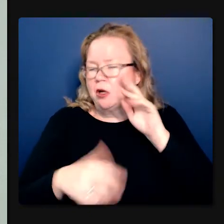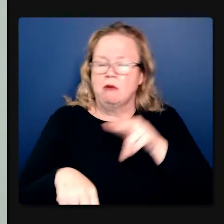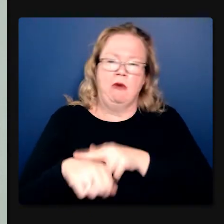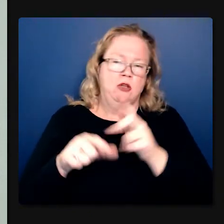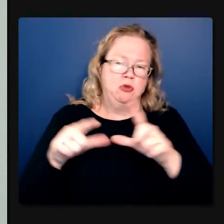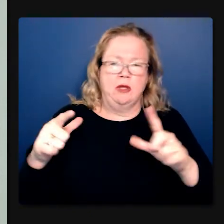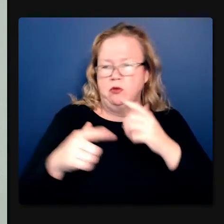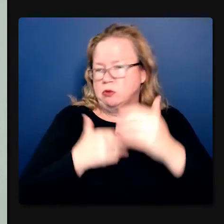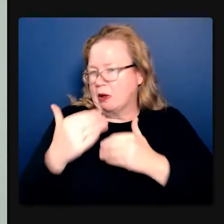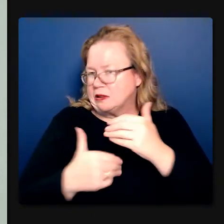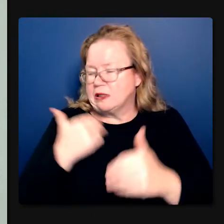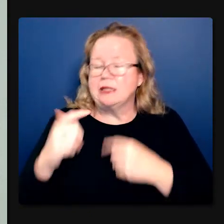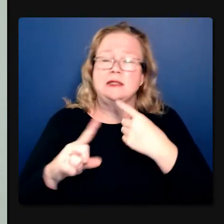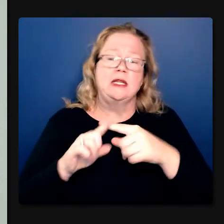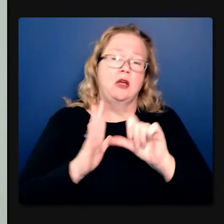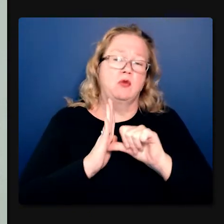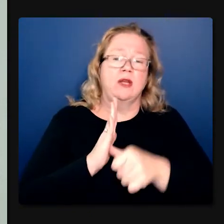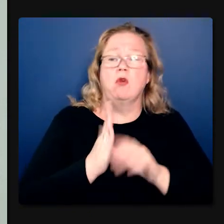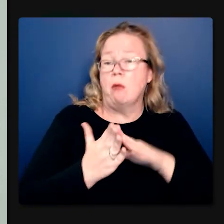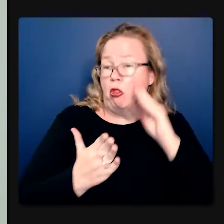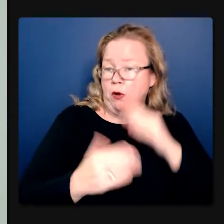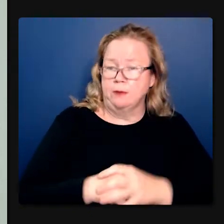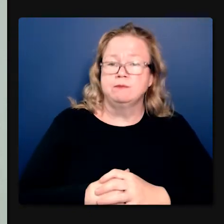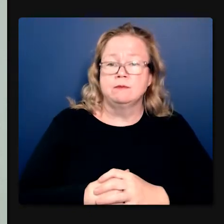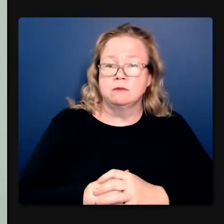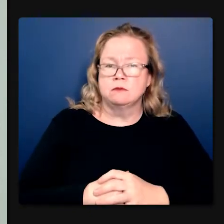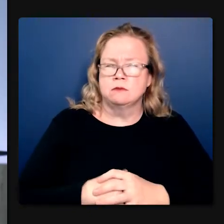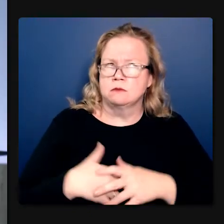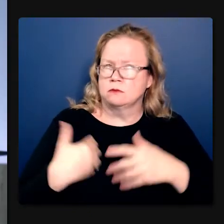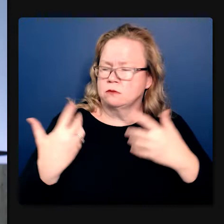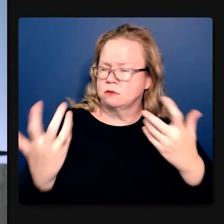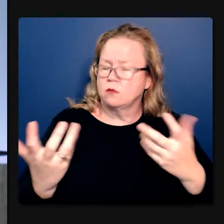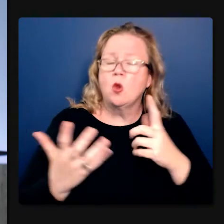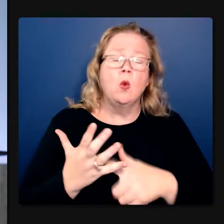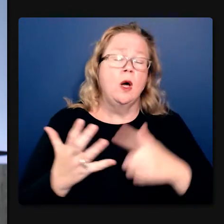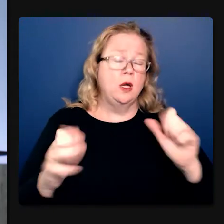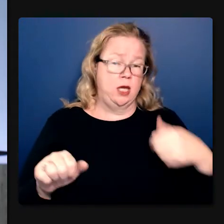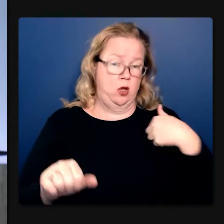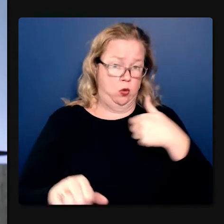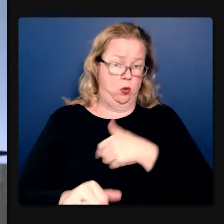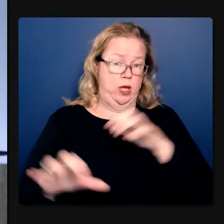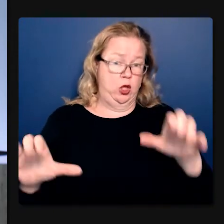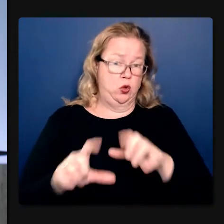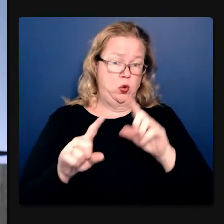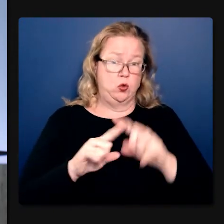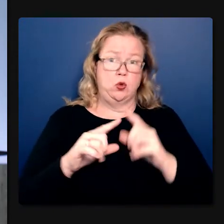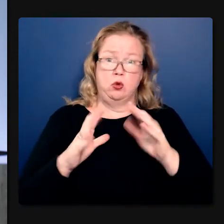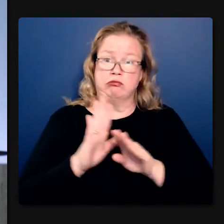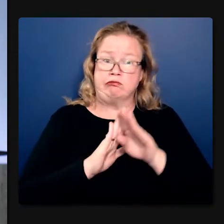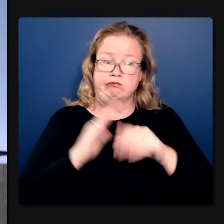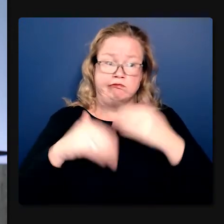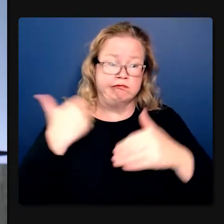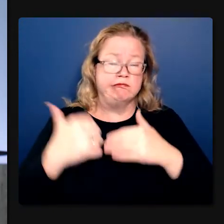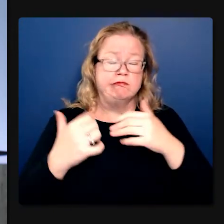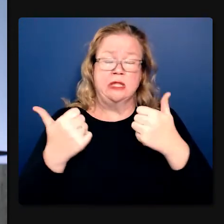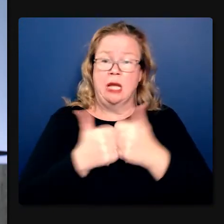natural language processing, and reinforcement learning. So, what can we do to expedite game development pipelines?